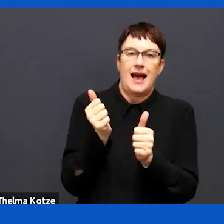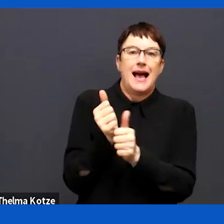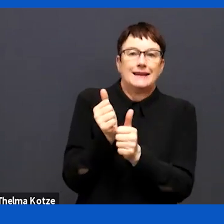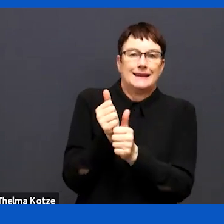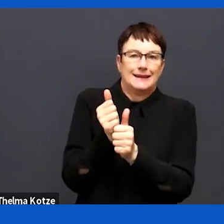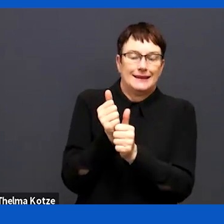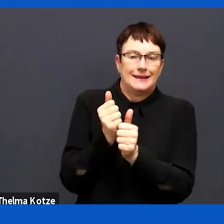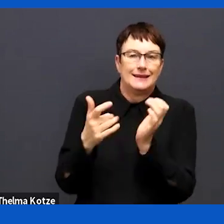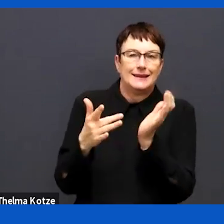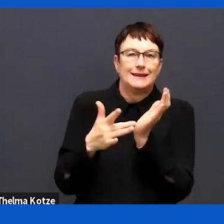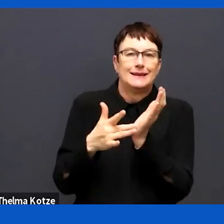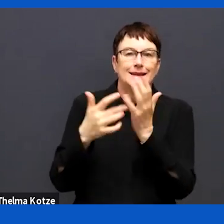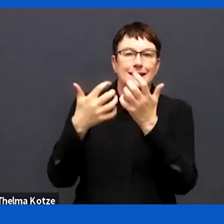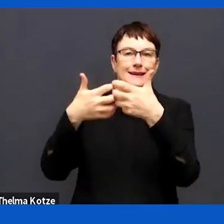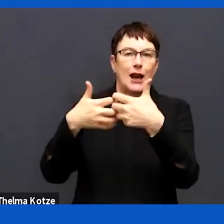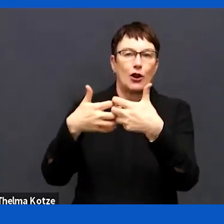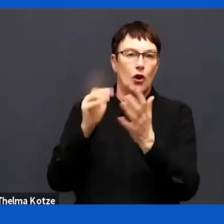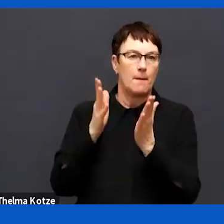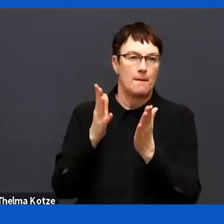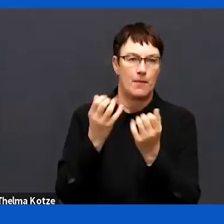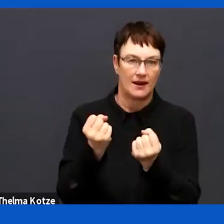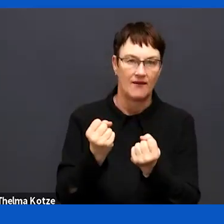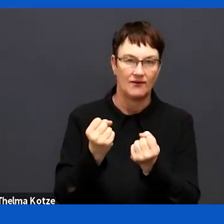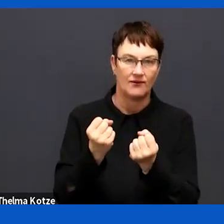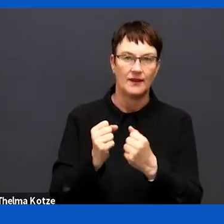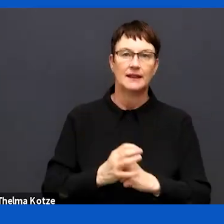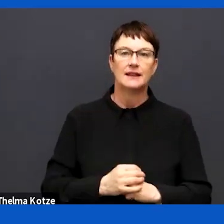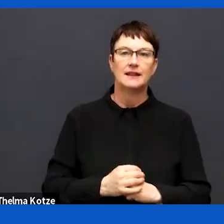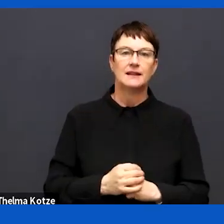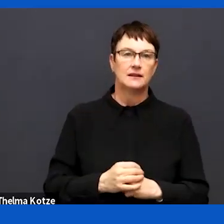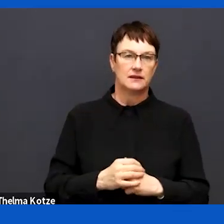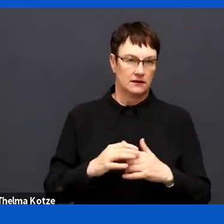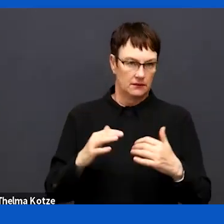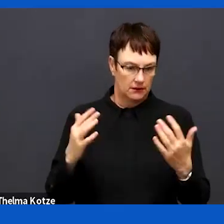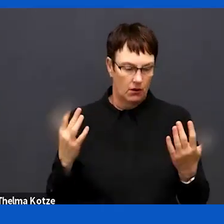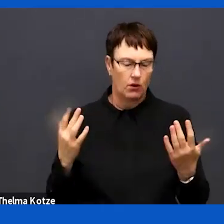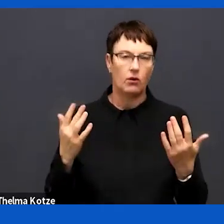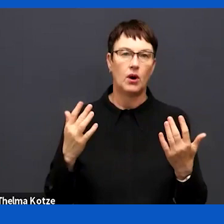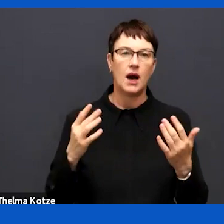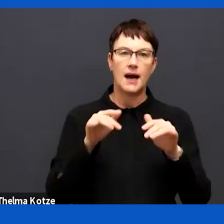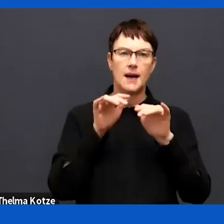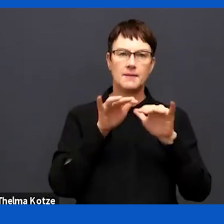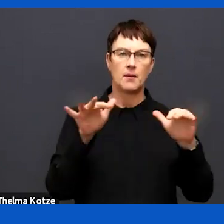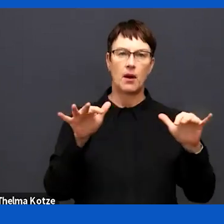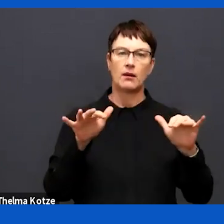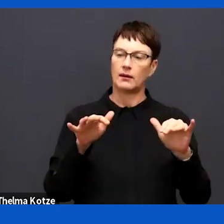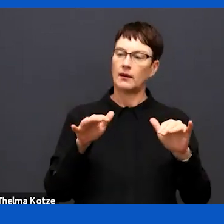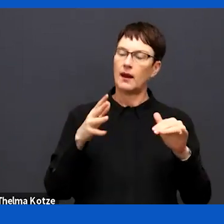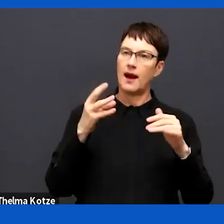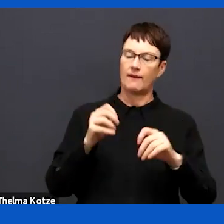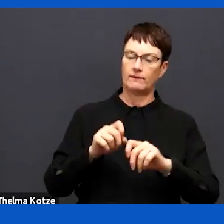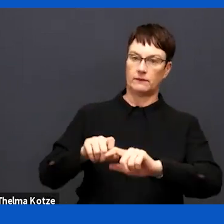technology s. So these overlays effectively we're talking about two things here.